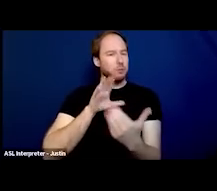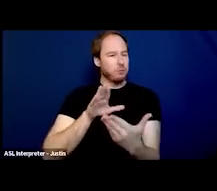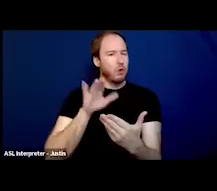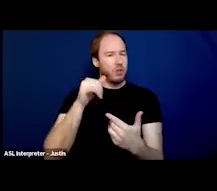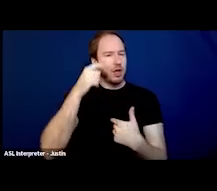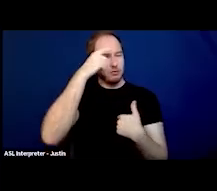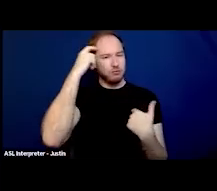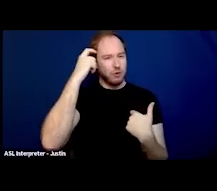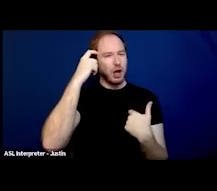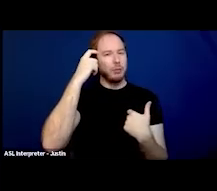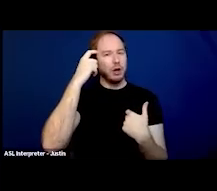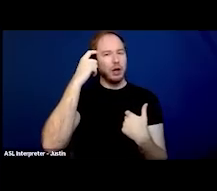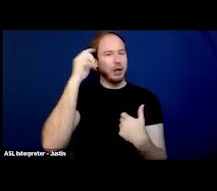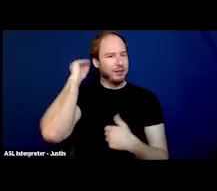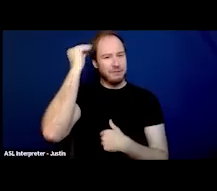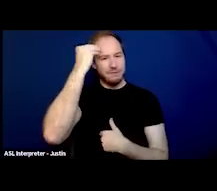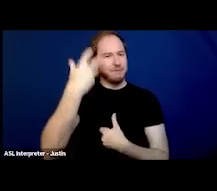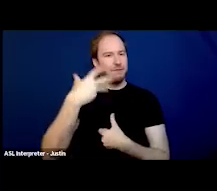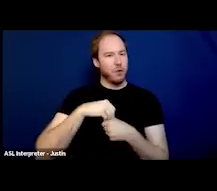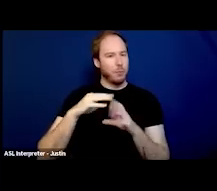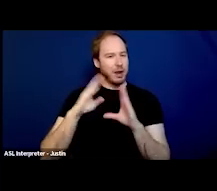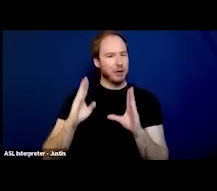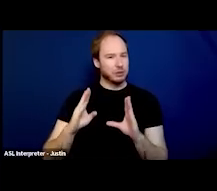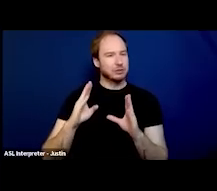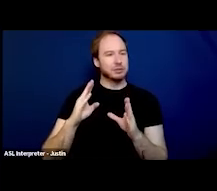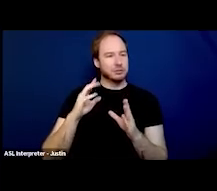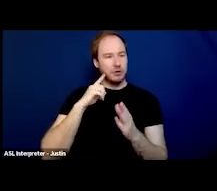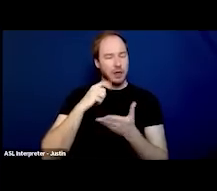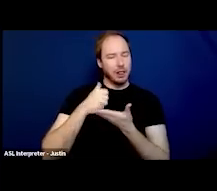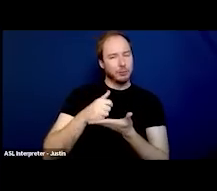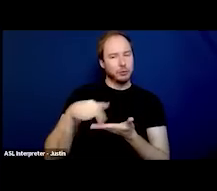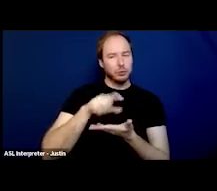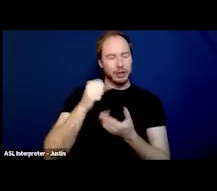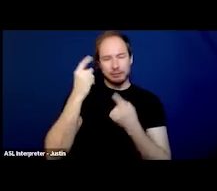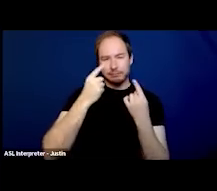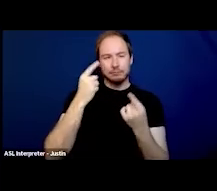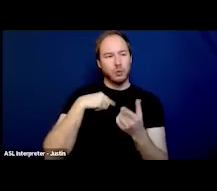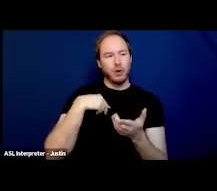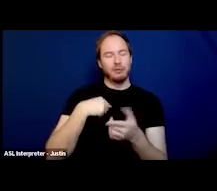and then to share with you a resource that I hope you can use to learn more about it. So if you look at the QR code there,